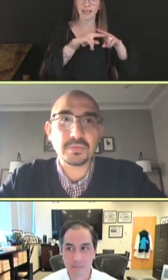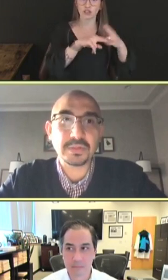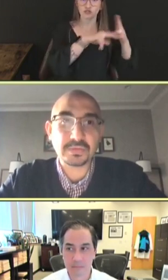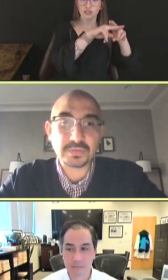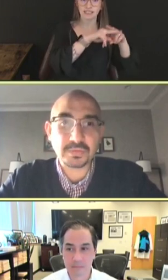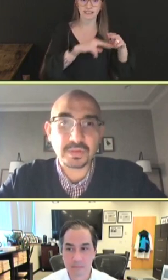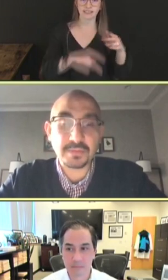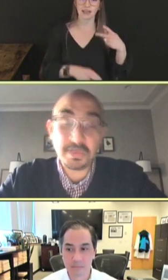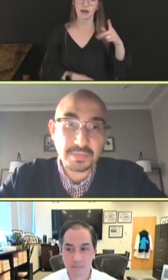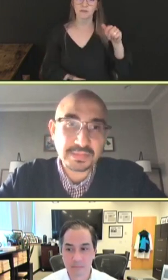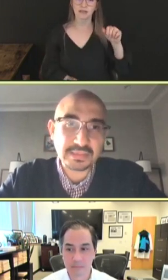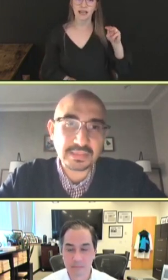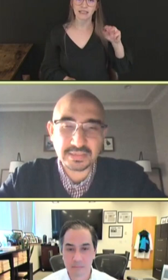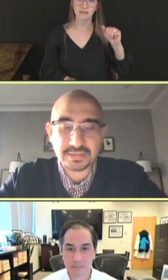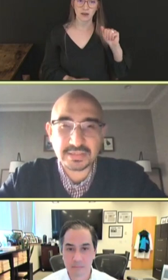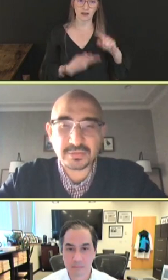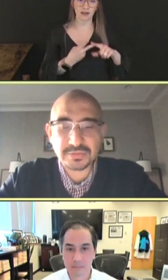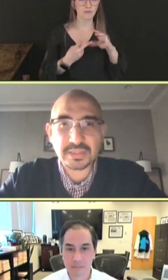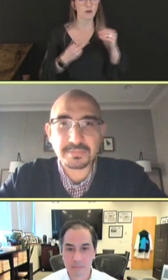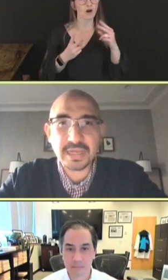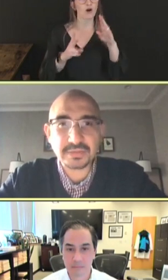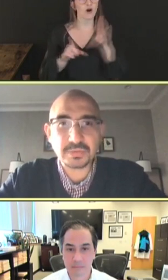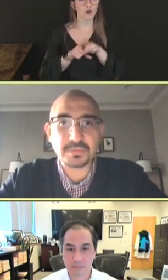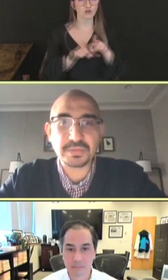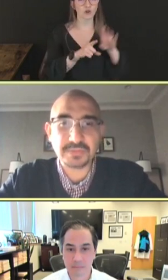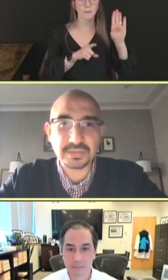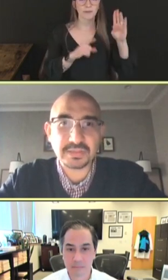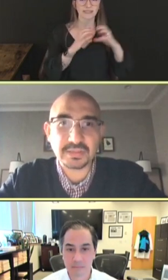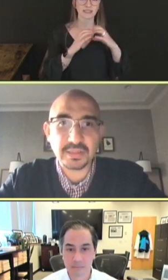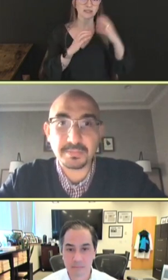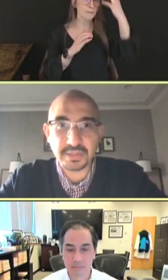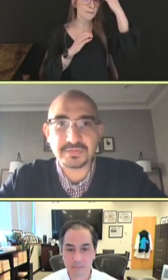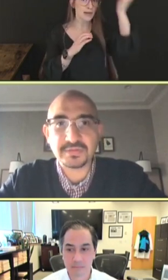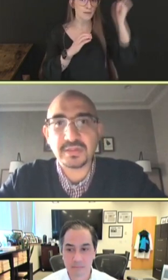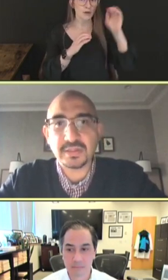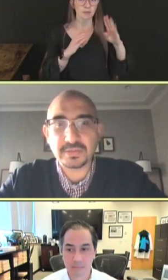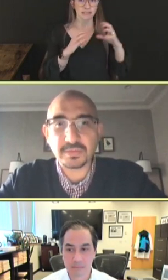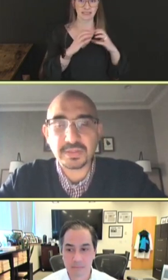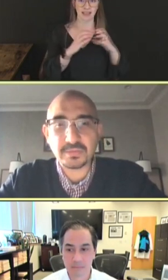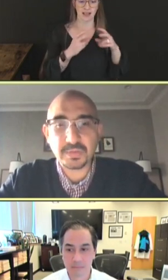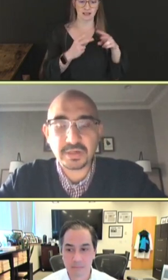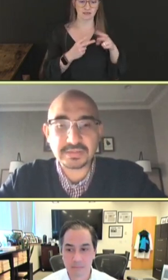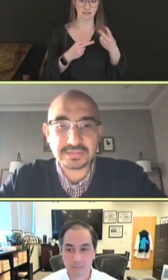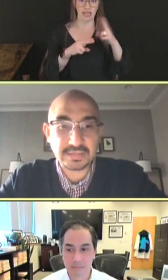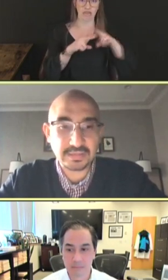but also memory B cells increasing, not really magnitude much, but in breadth. So we are seeing